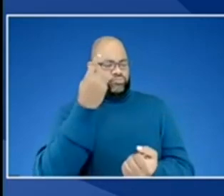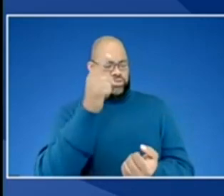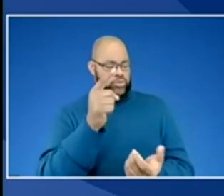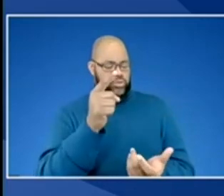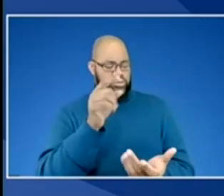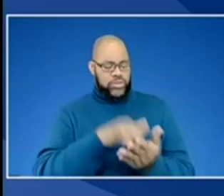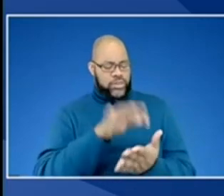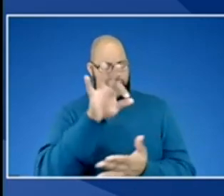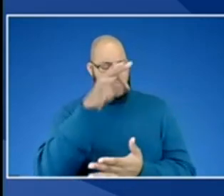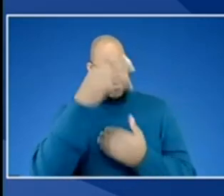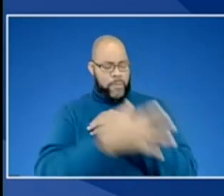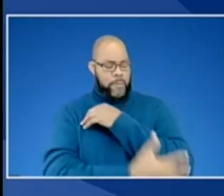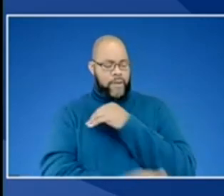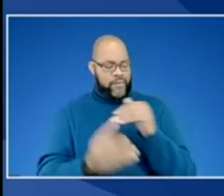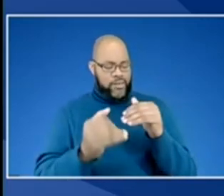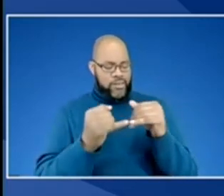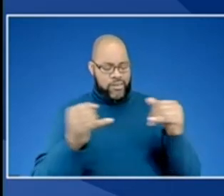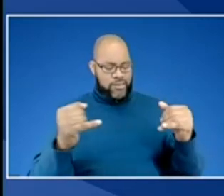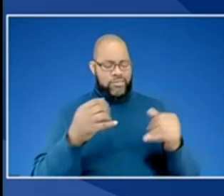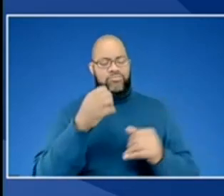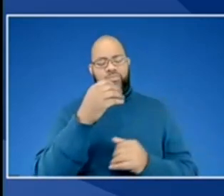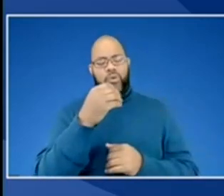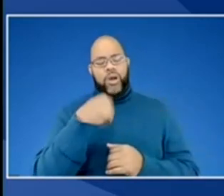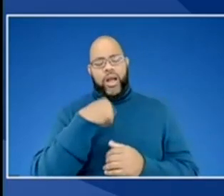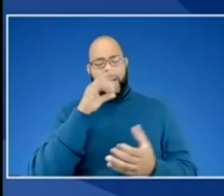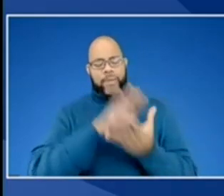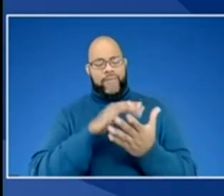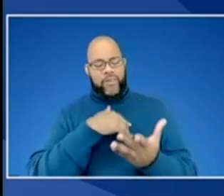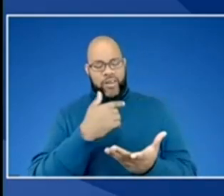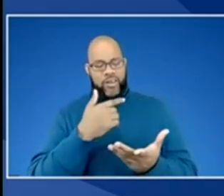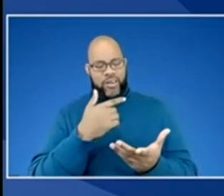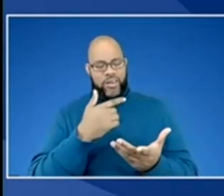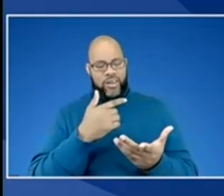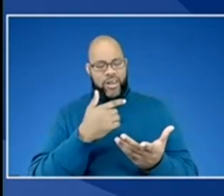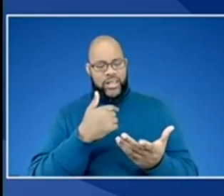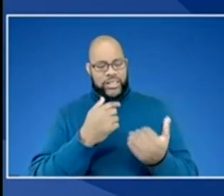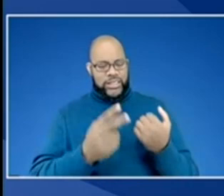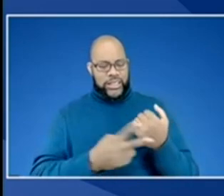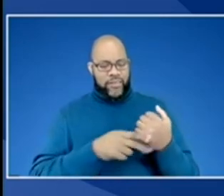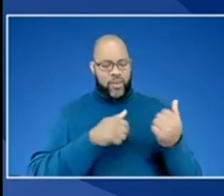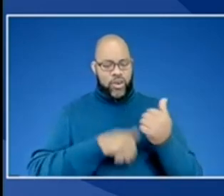poverty line. So I believe under SAVE, it's 225% of poverty.